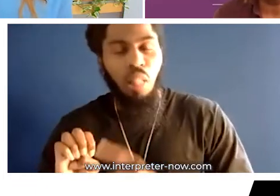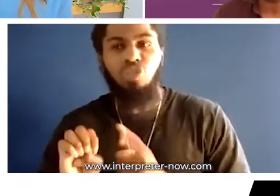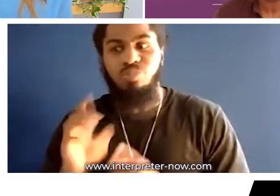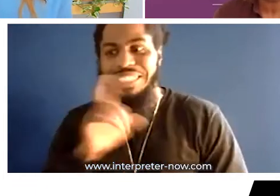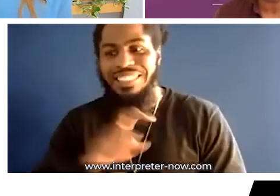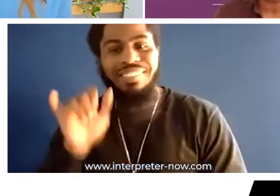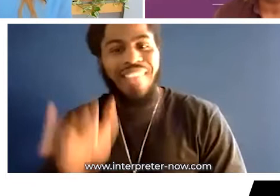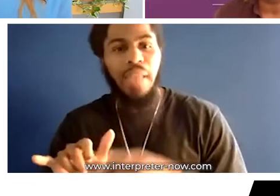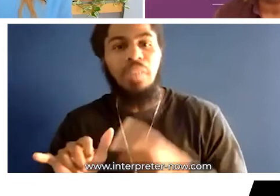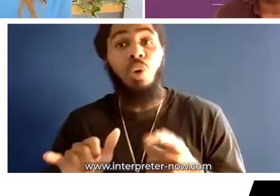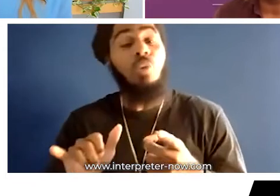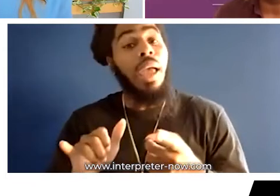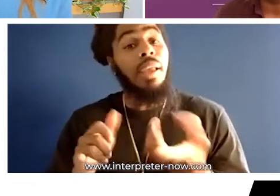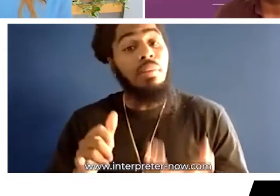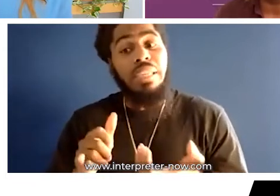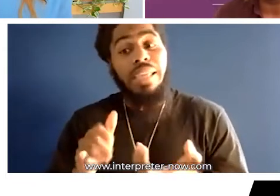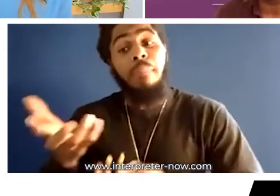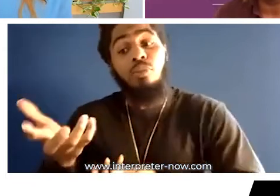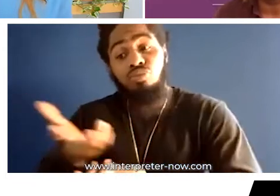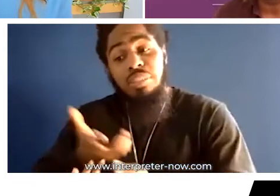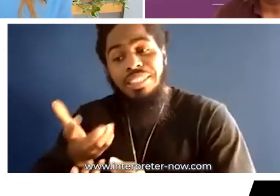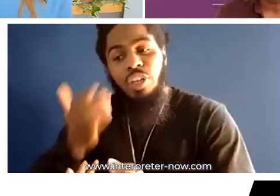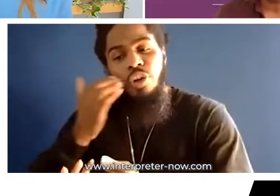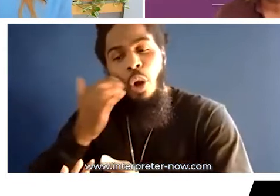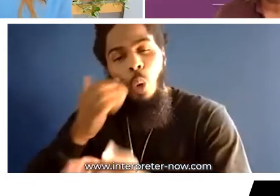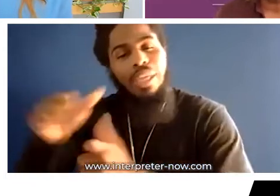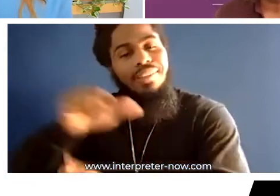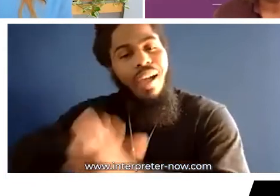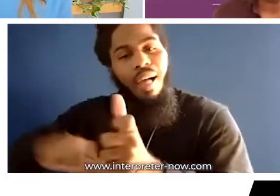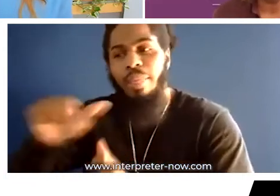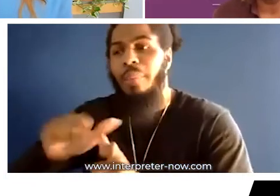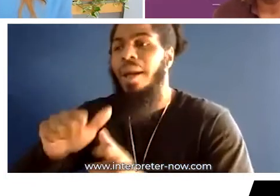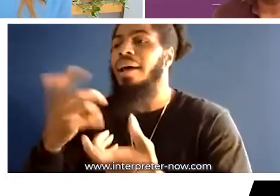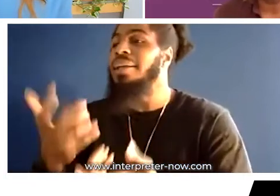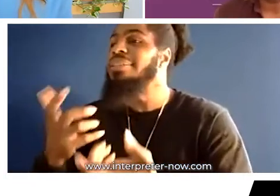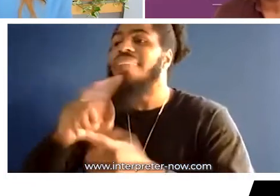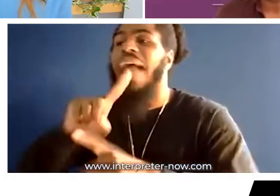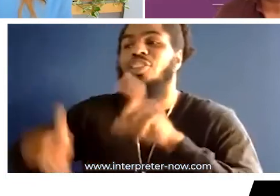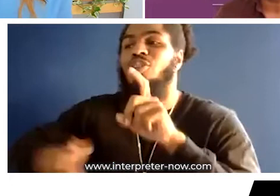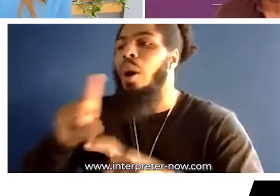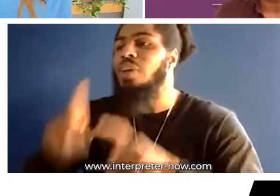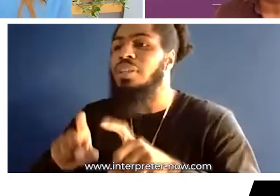Getting to know team members on a more personal level by asking open-ended questions on topics